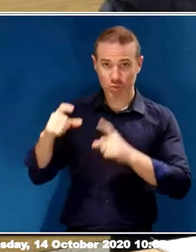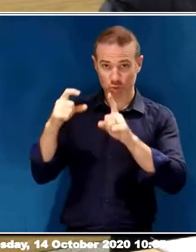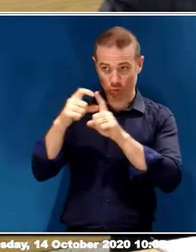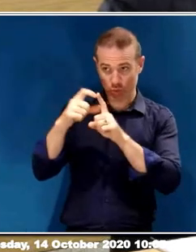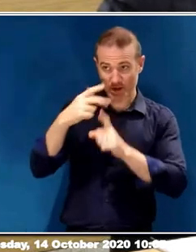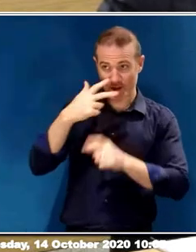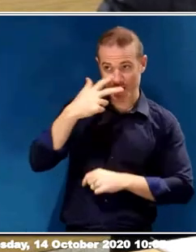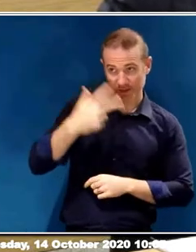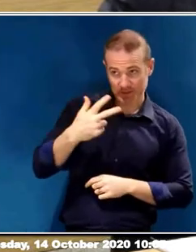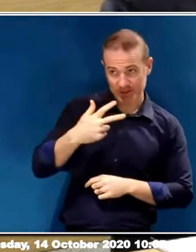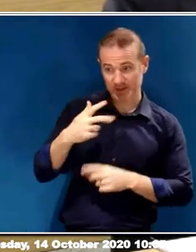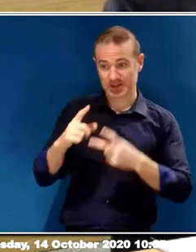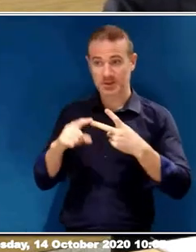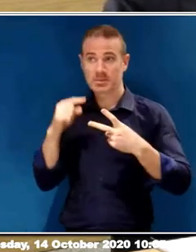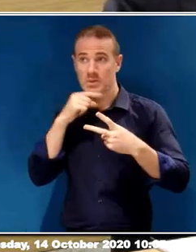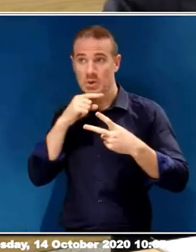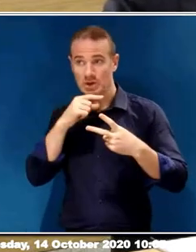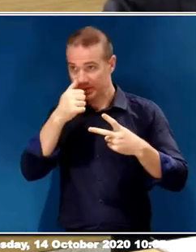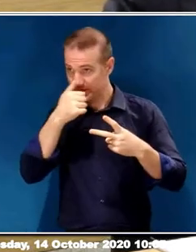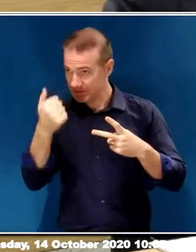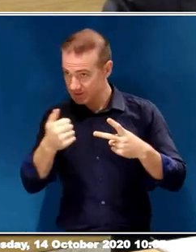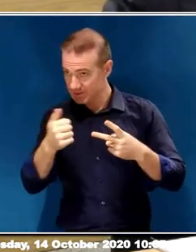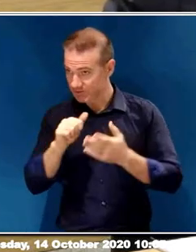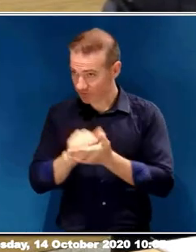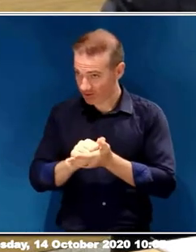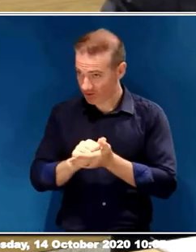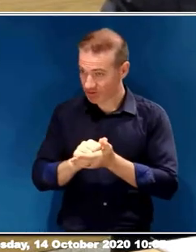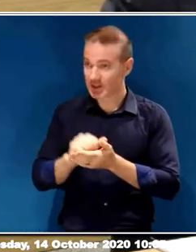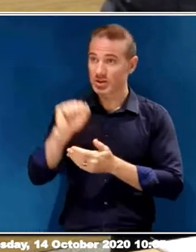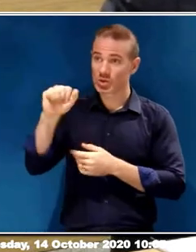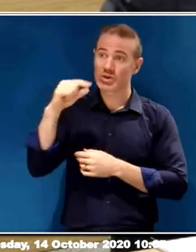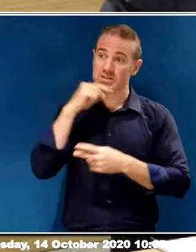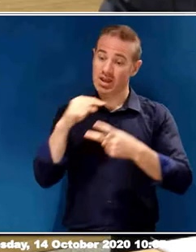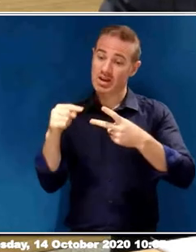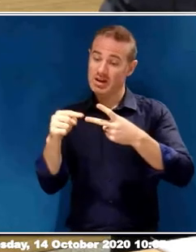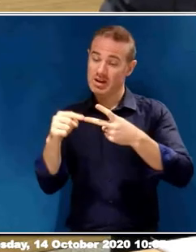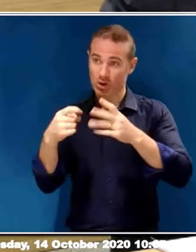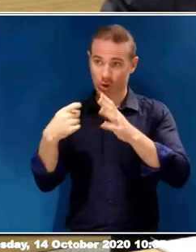And your son is "Kobe", who will be the subject of your evidence today? Yes.